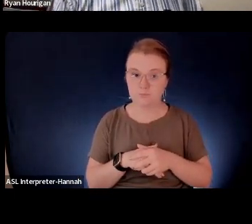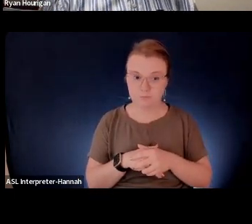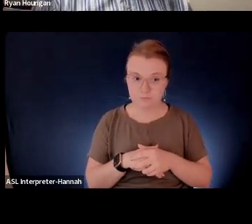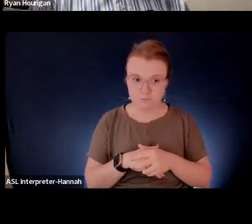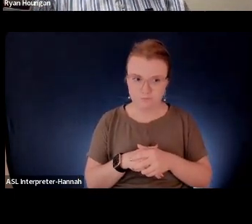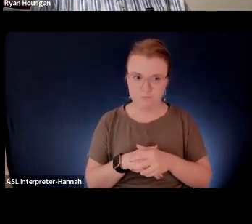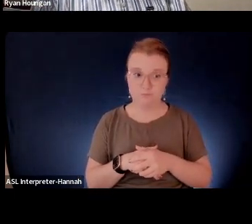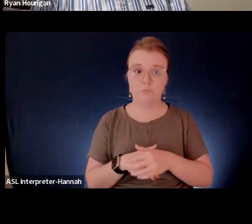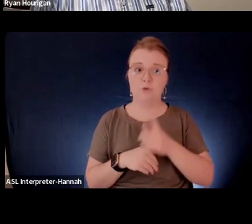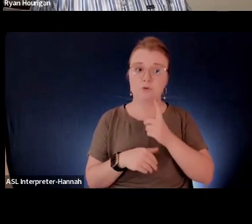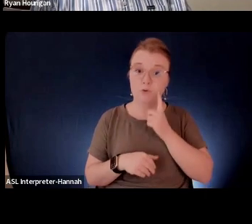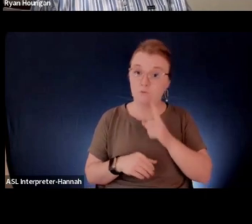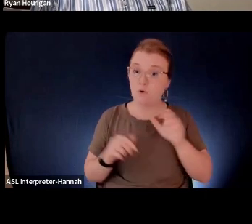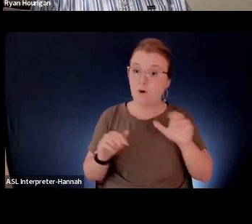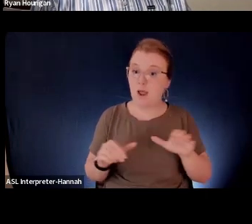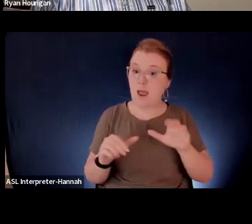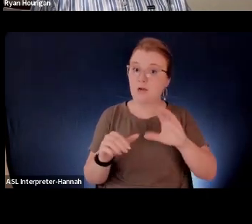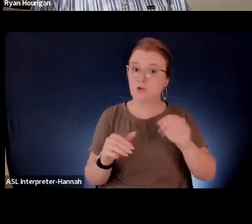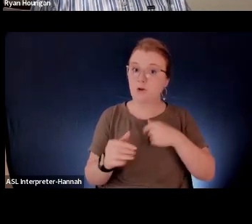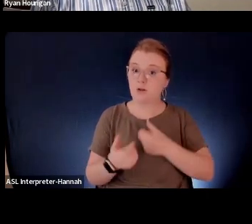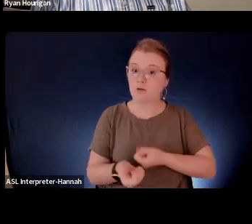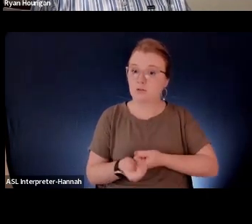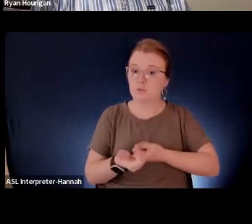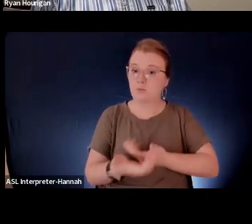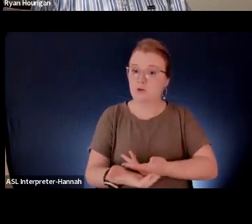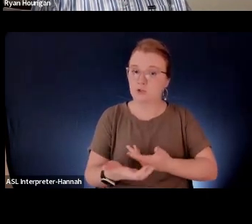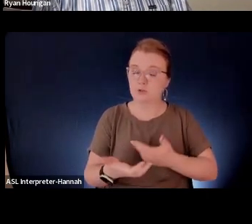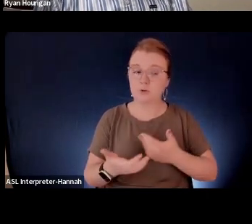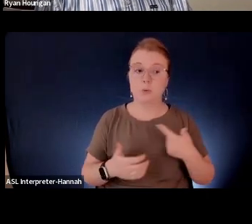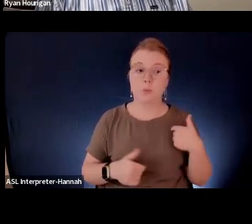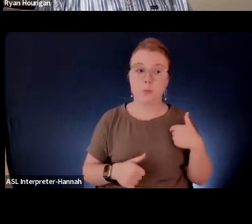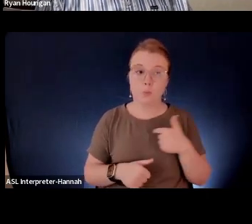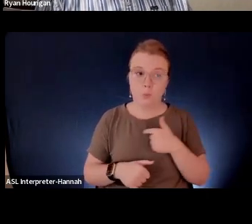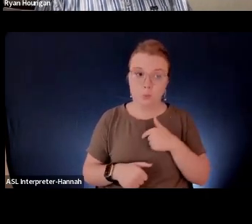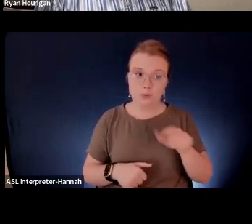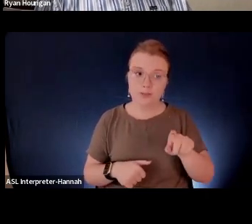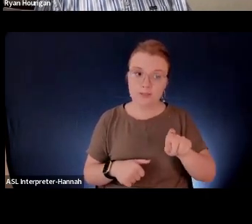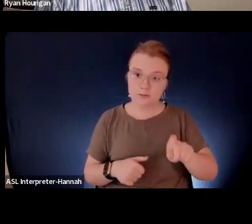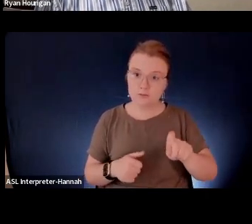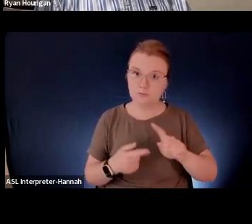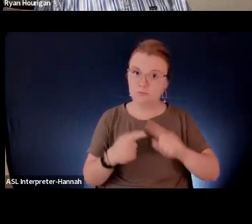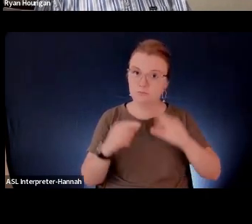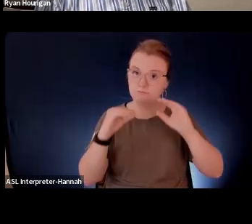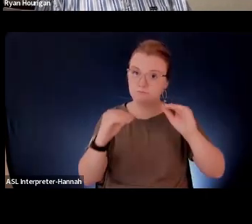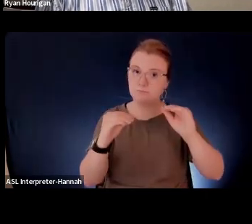and expression, we need to, you know, teach students to anticipate